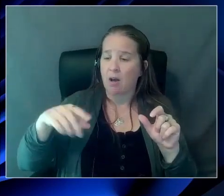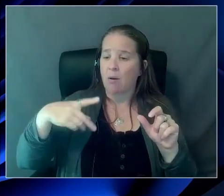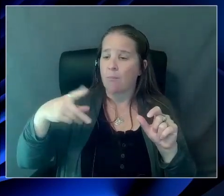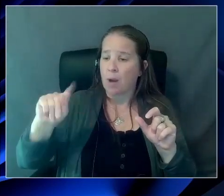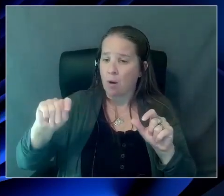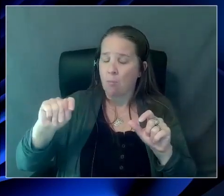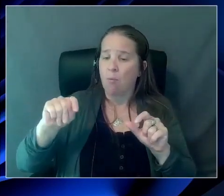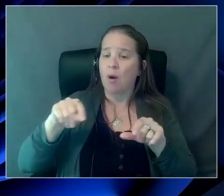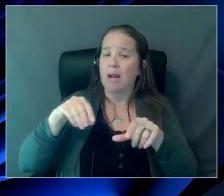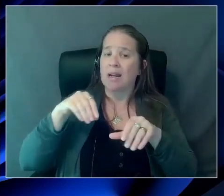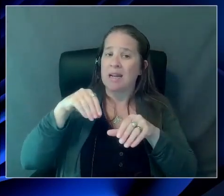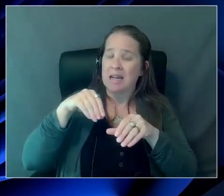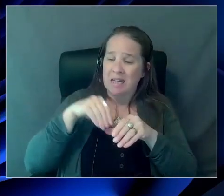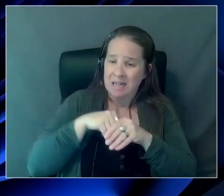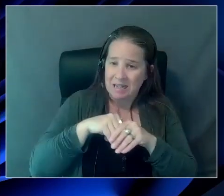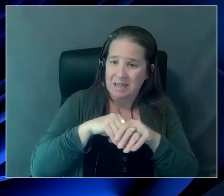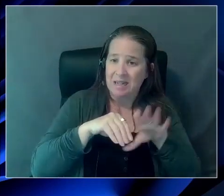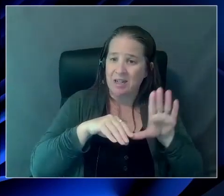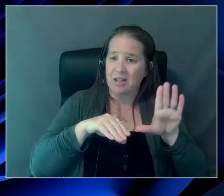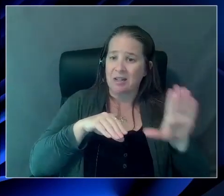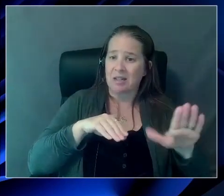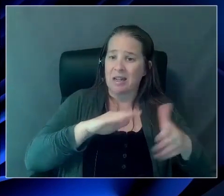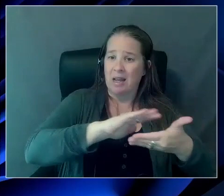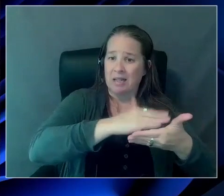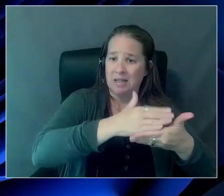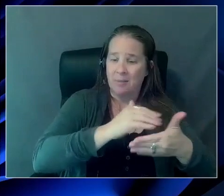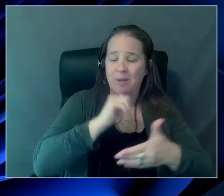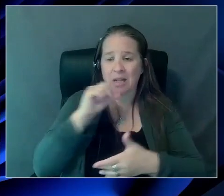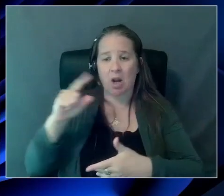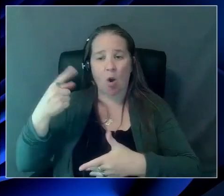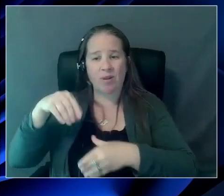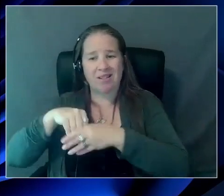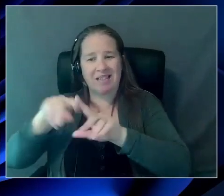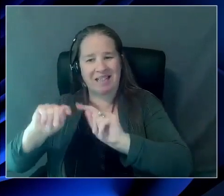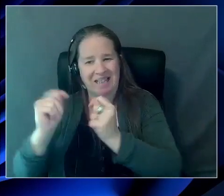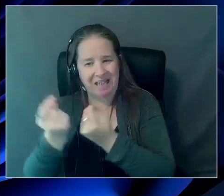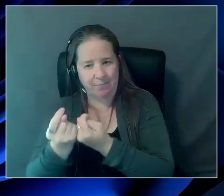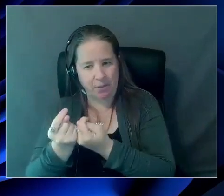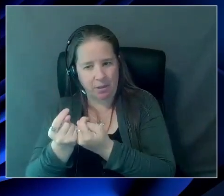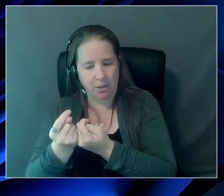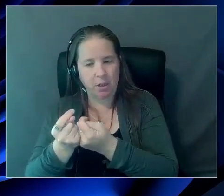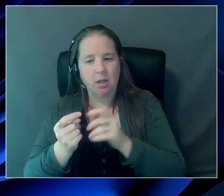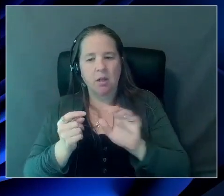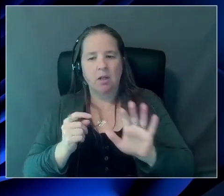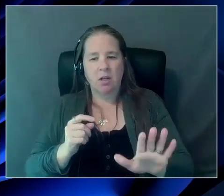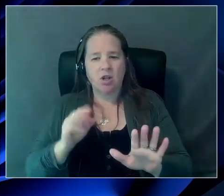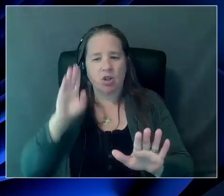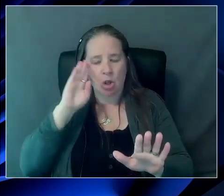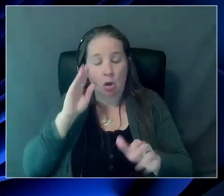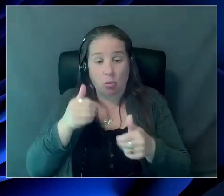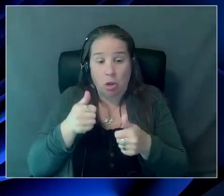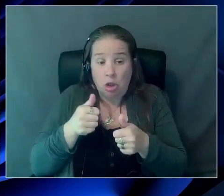component that's inside of teams, so that's an option that is, again, slowly rolling out to the public.